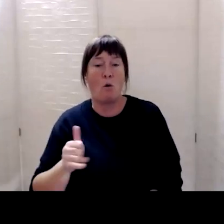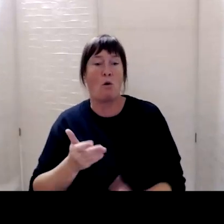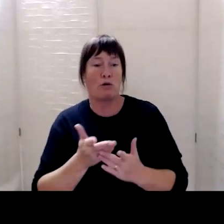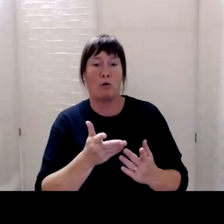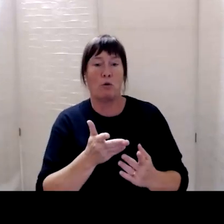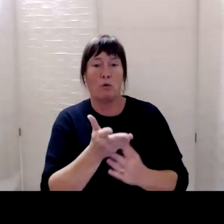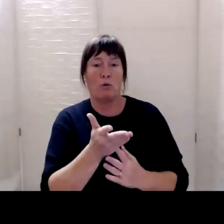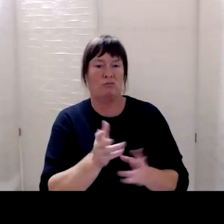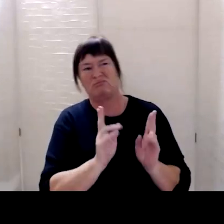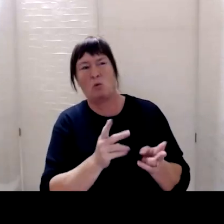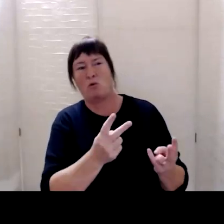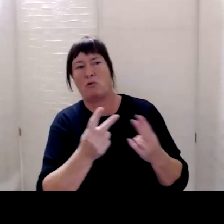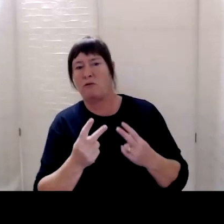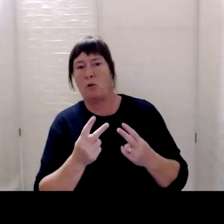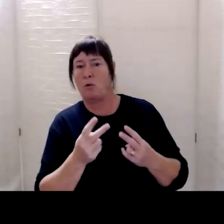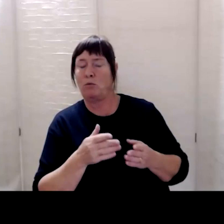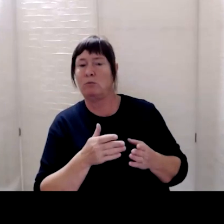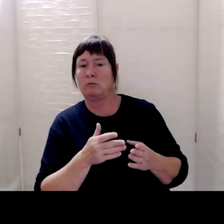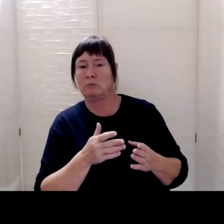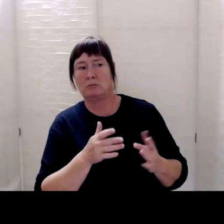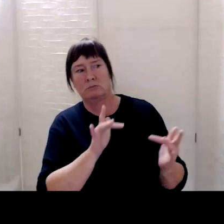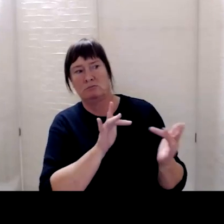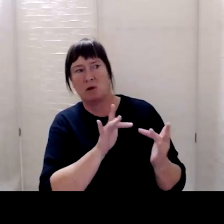usual review channels.